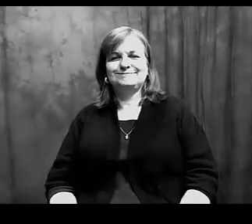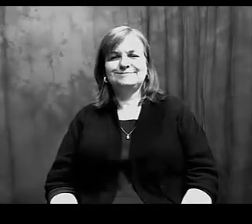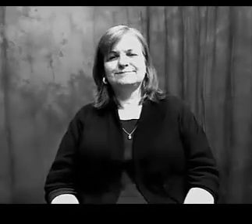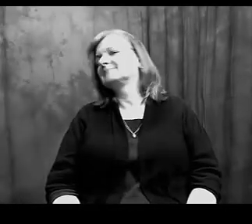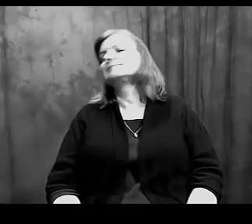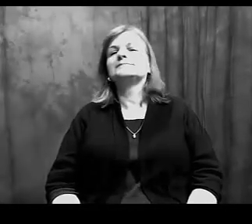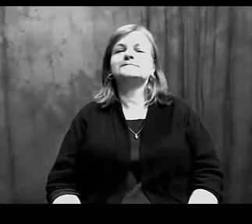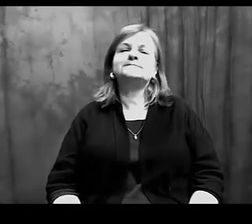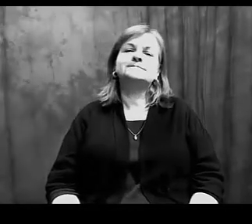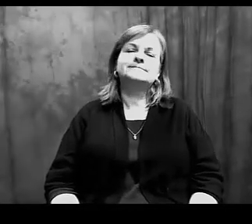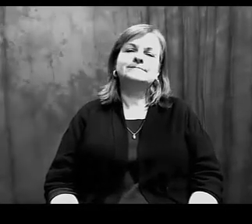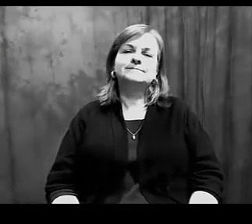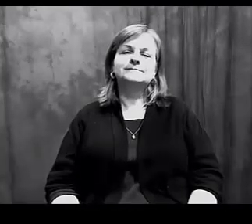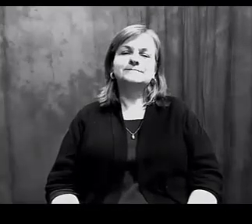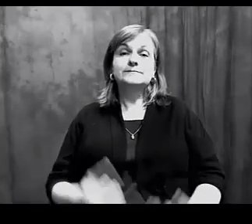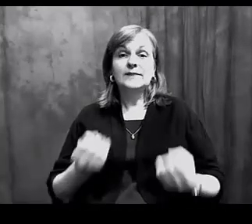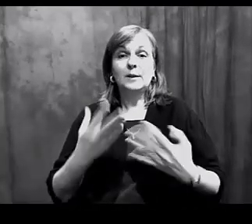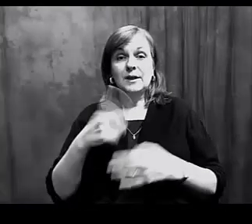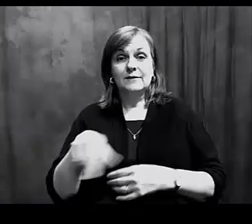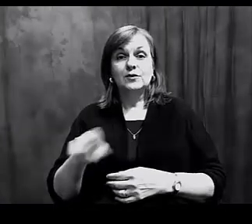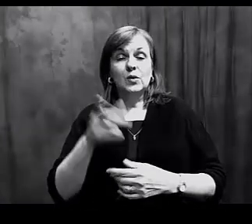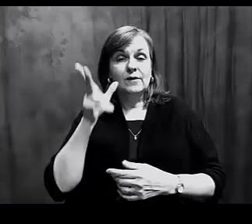adorable!!